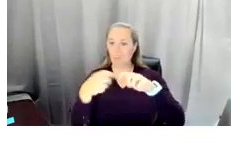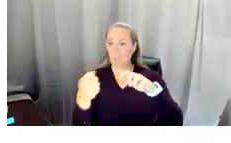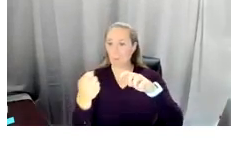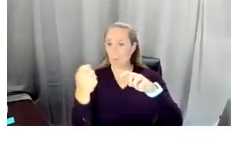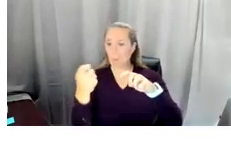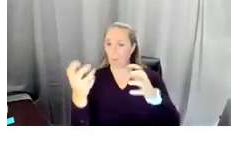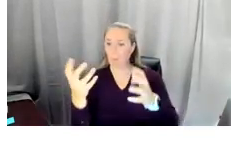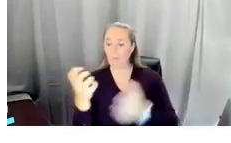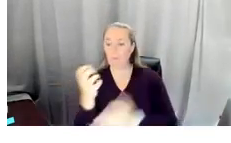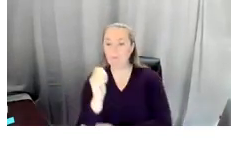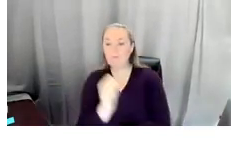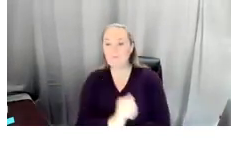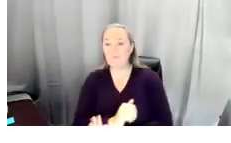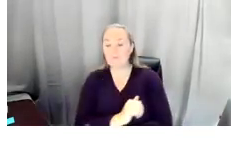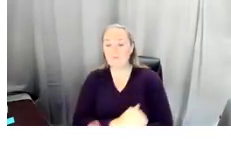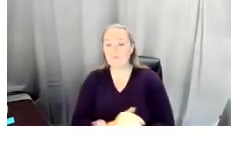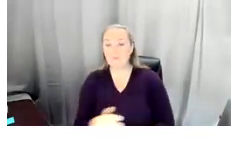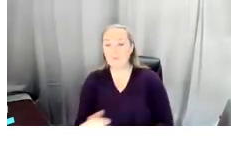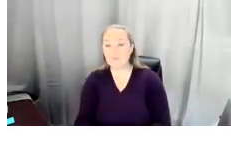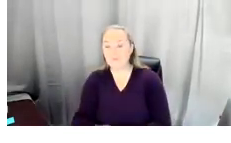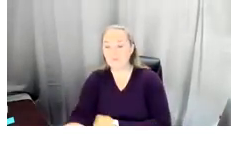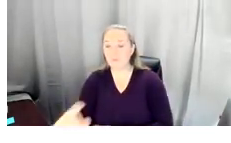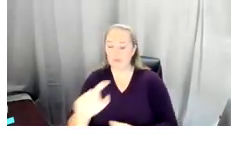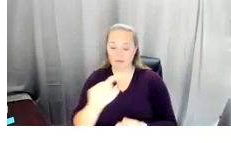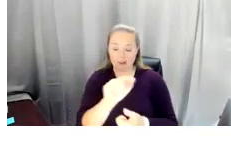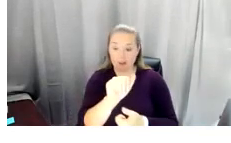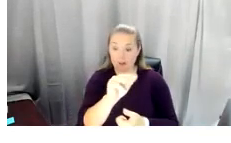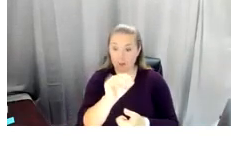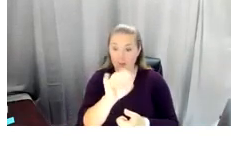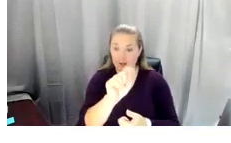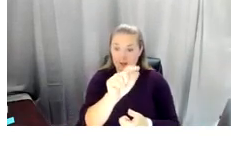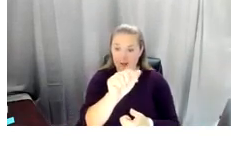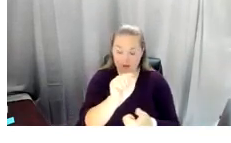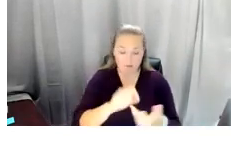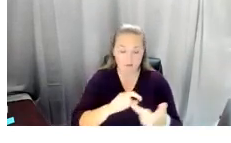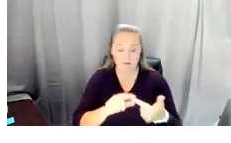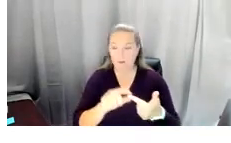APOLOGIES EVERYONE FOR THE AUDIO HICCUPS ALONG THE WAY. I WILL PAUSE BRIEFLY